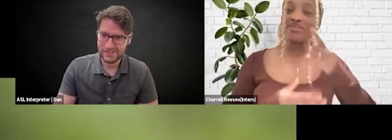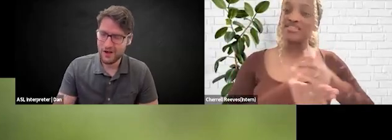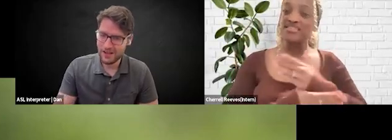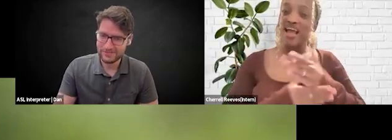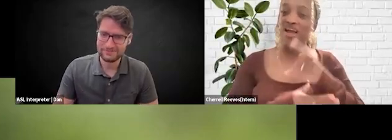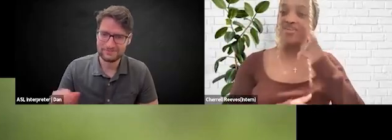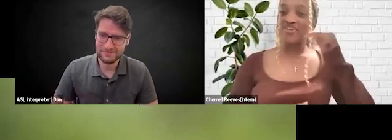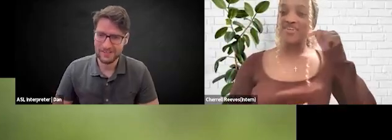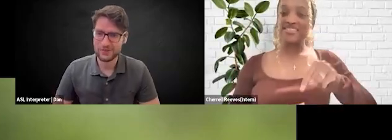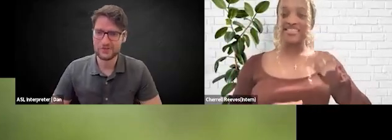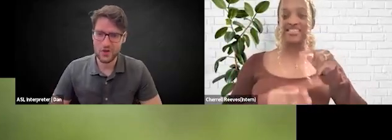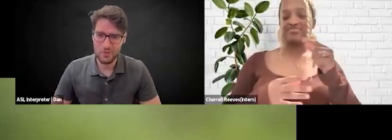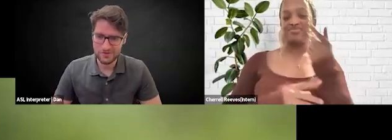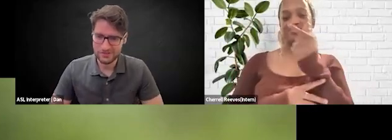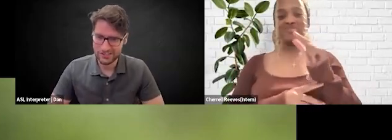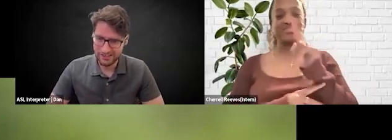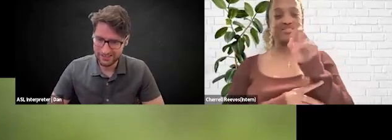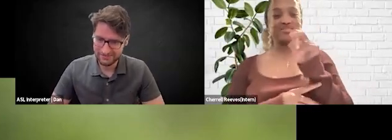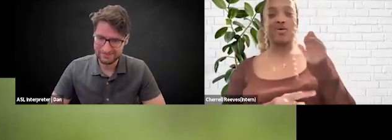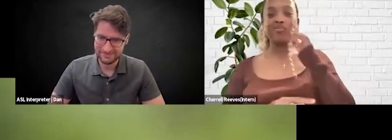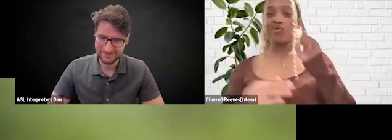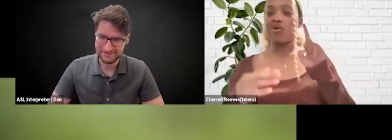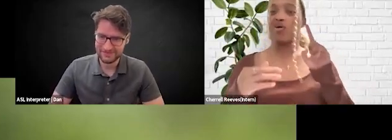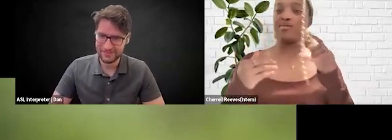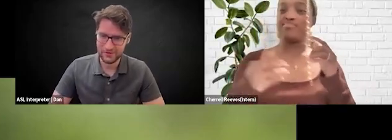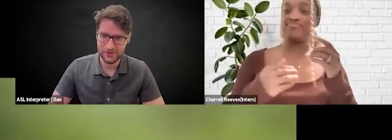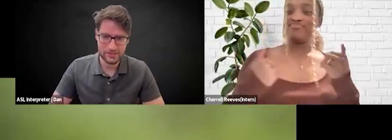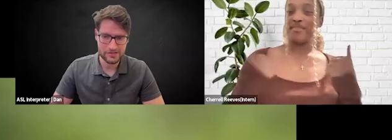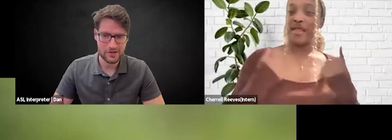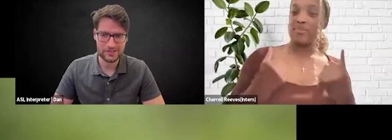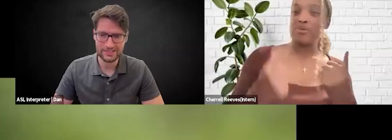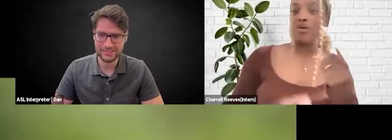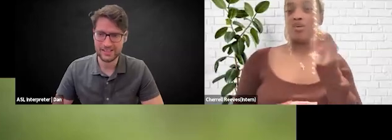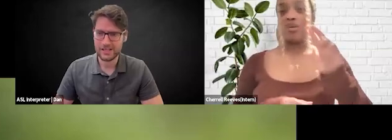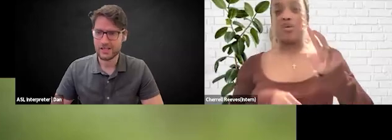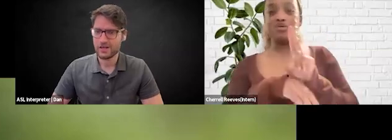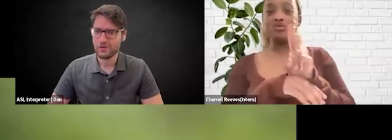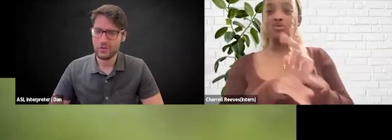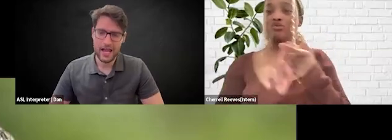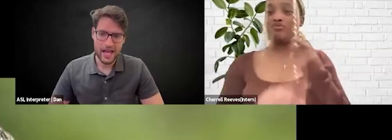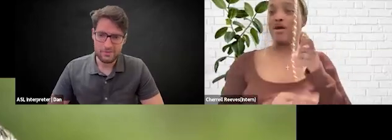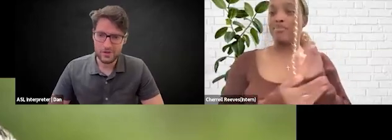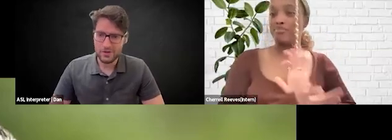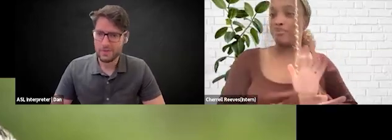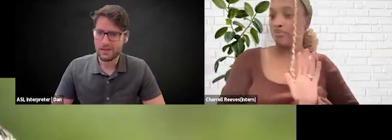So that's awesome. Thank you so much for sharing your thoughts on the-- what animal.